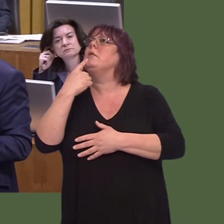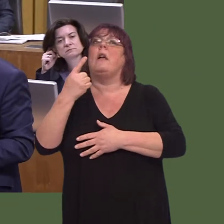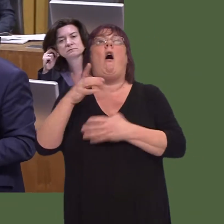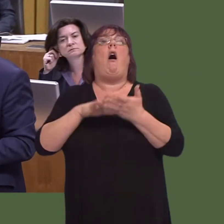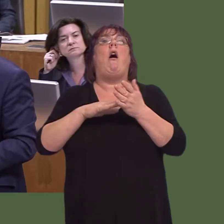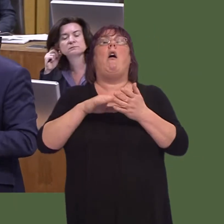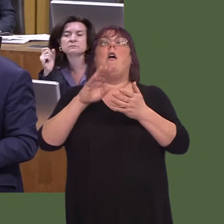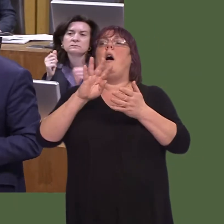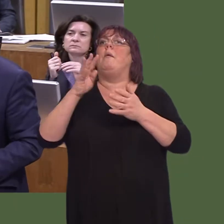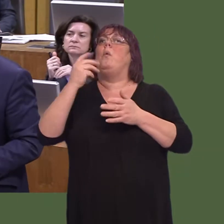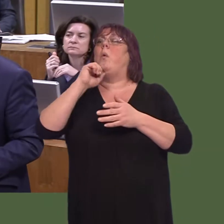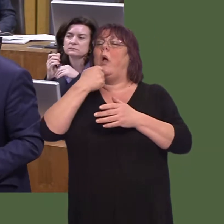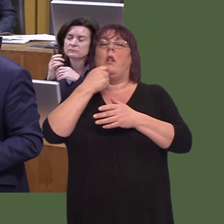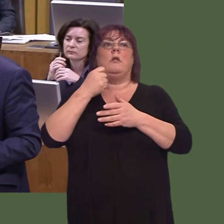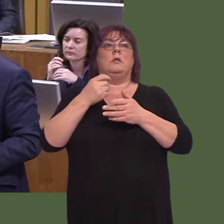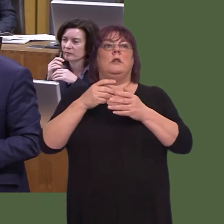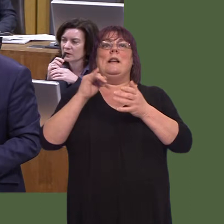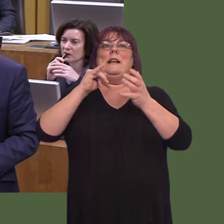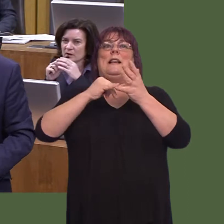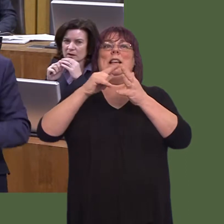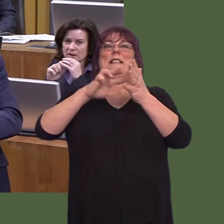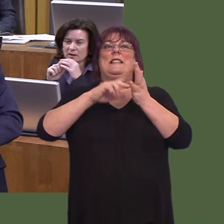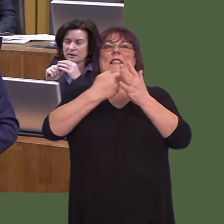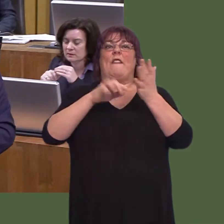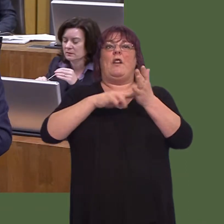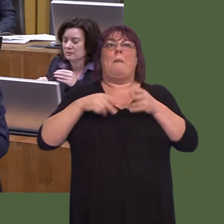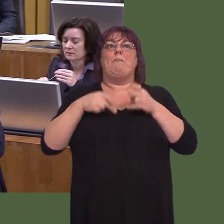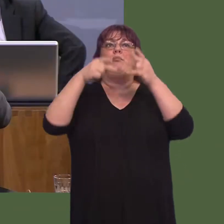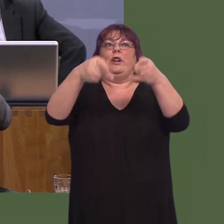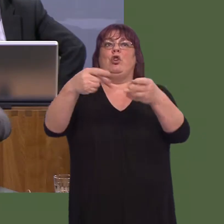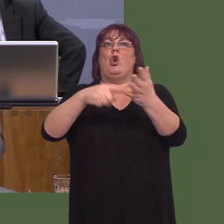on the Severn bridge when all it was doing was removing VAT that it wasn't legally able to charge in the first place.